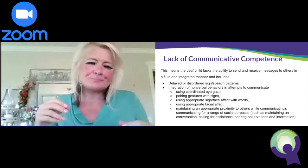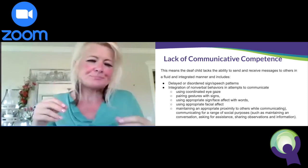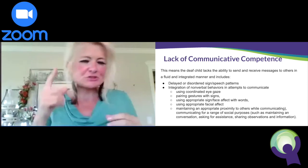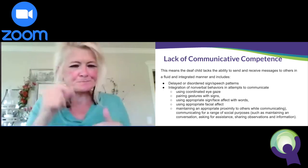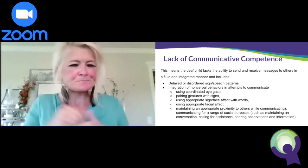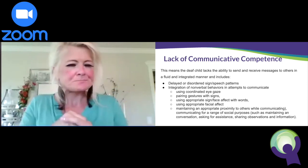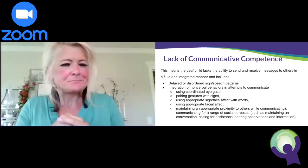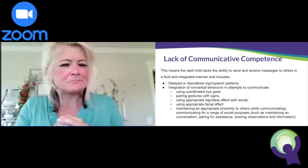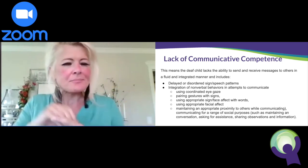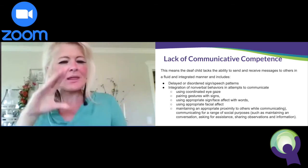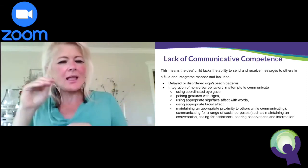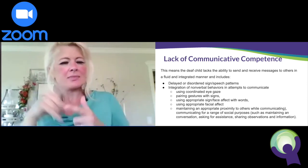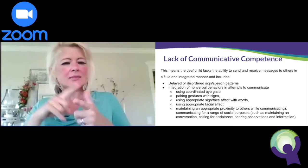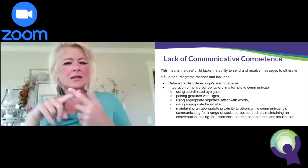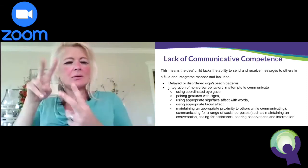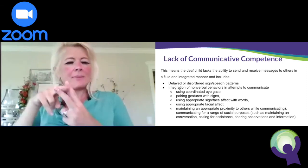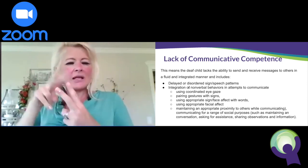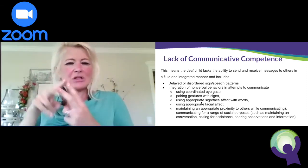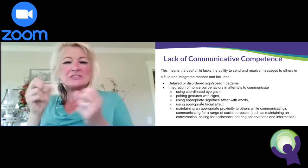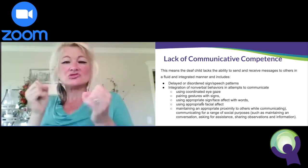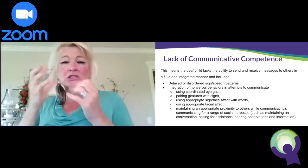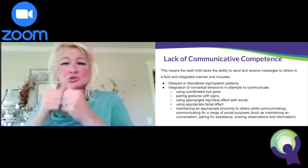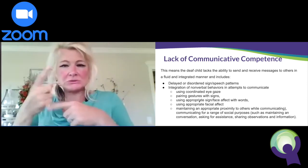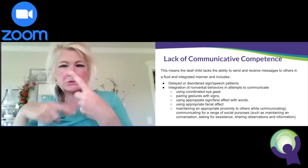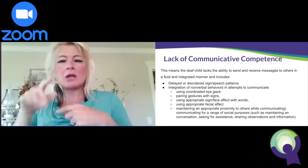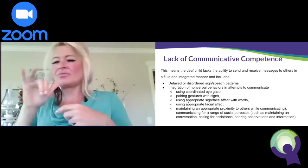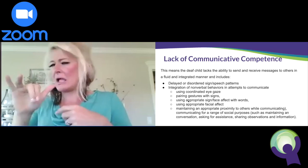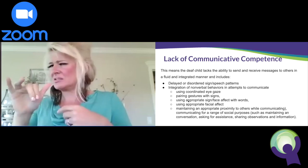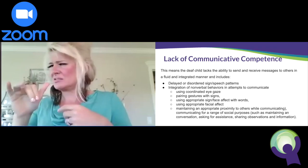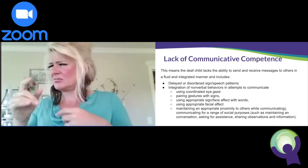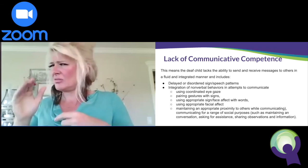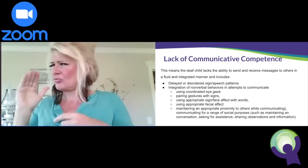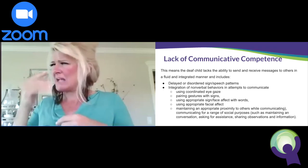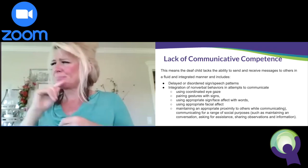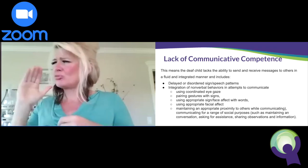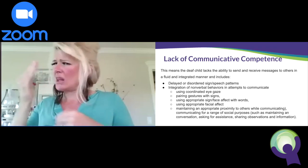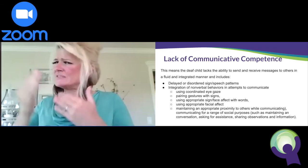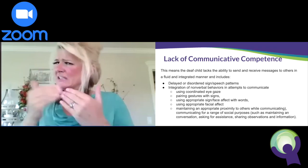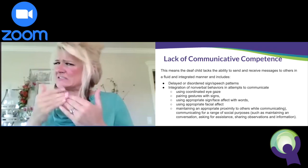gotta look, you gotta look and so we have to think about how we're communicate